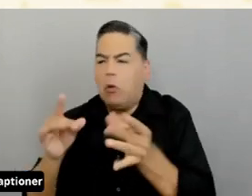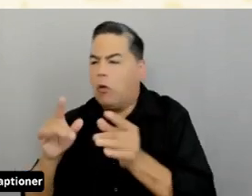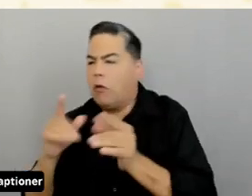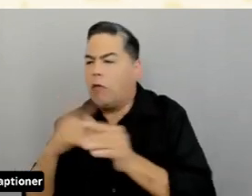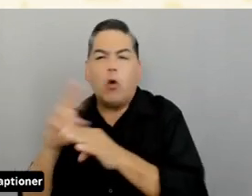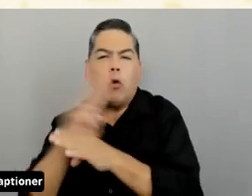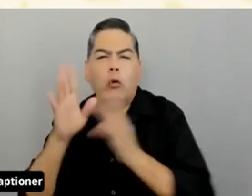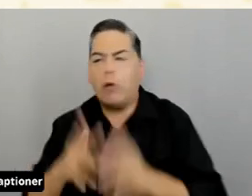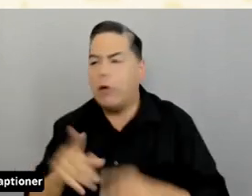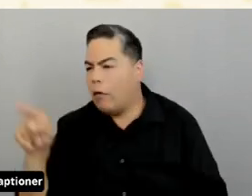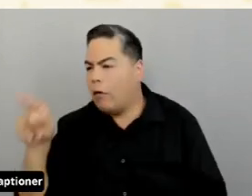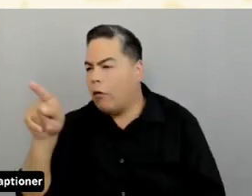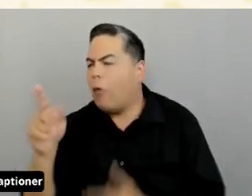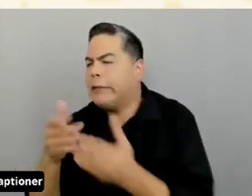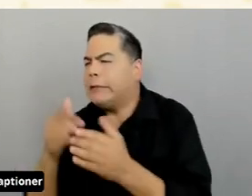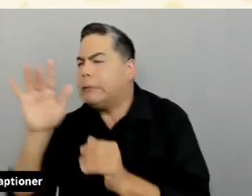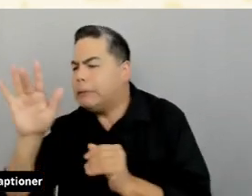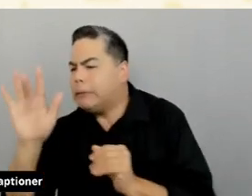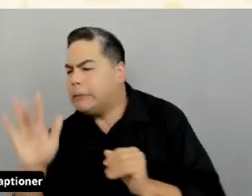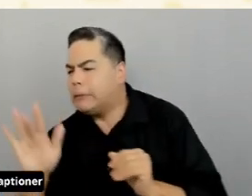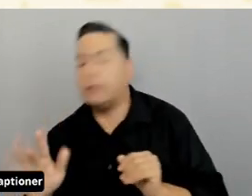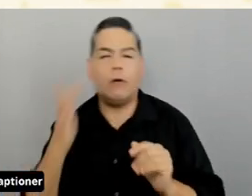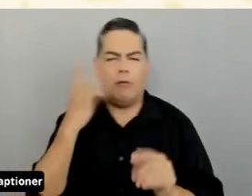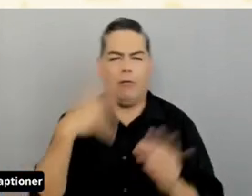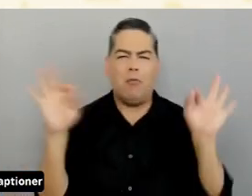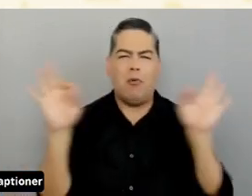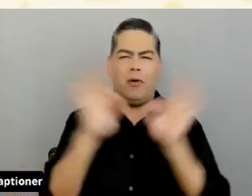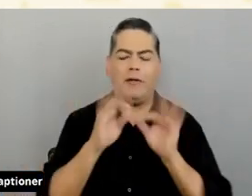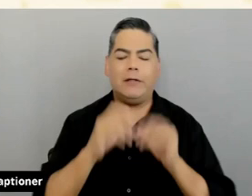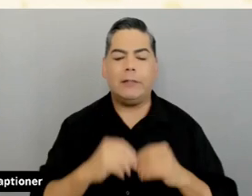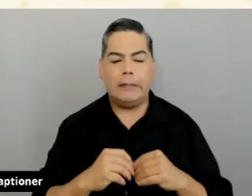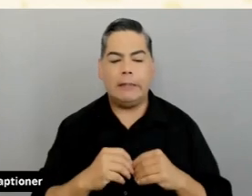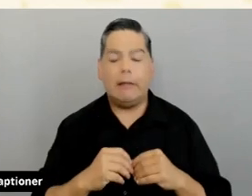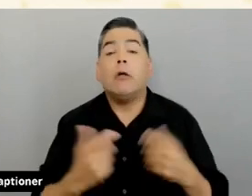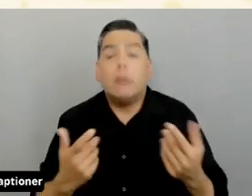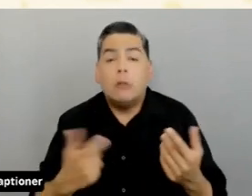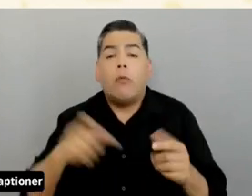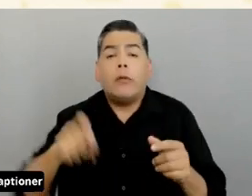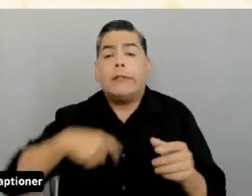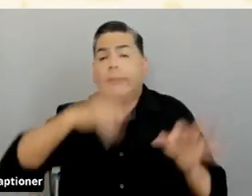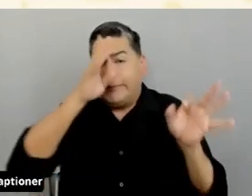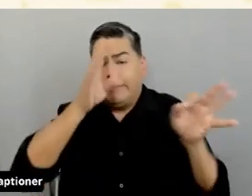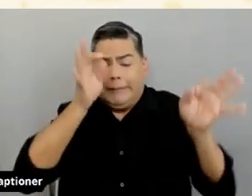Why is this important? Because when we need to make decisions, there are times of the day